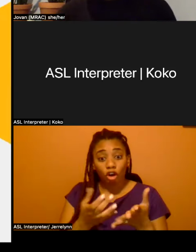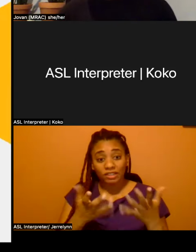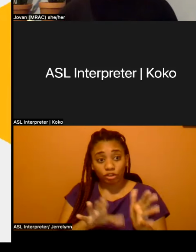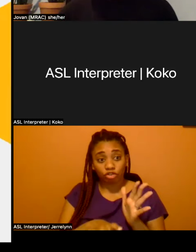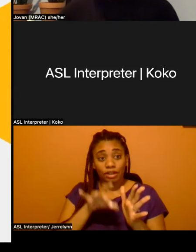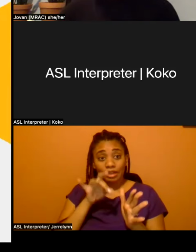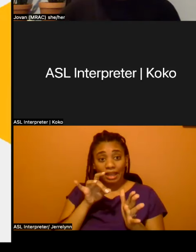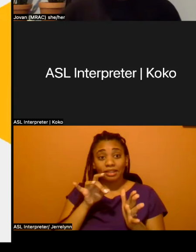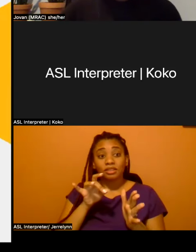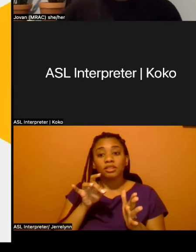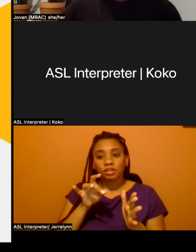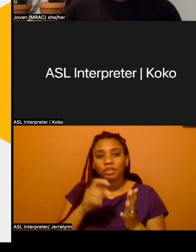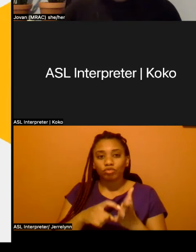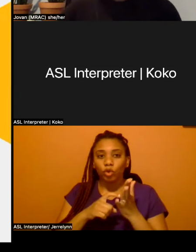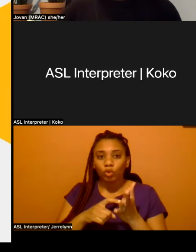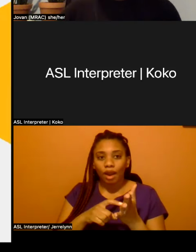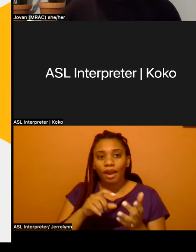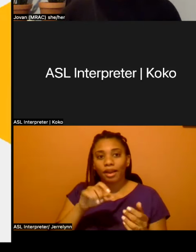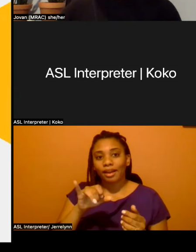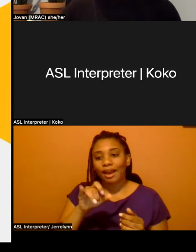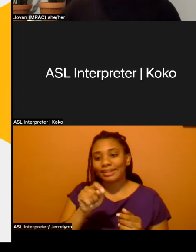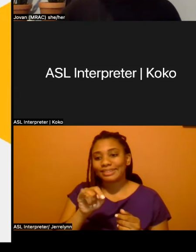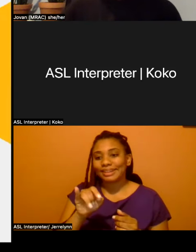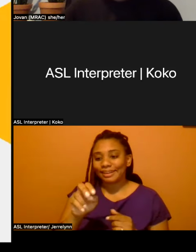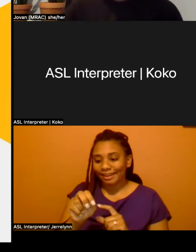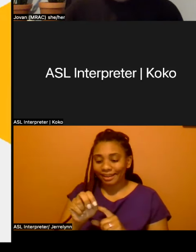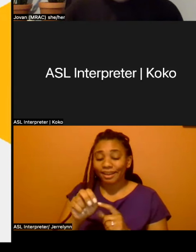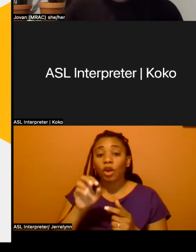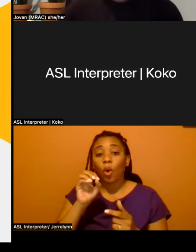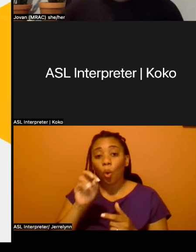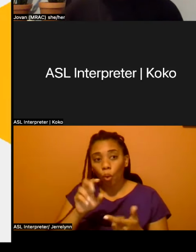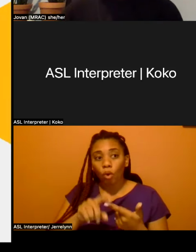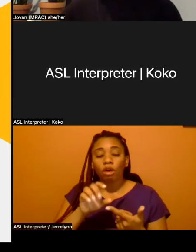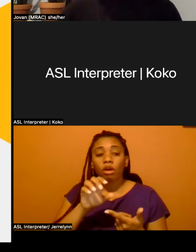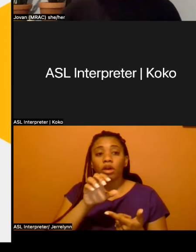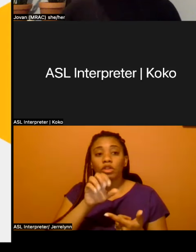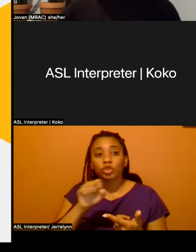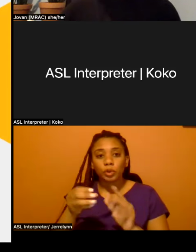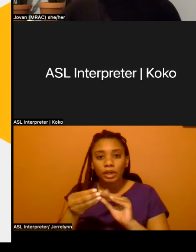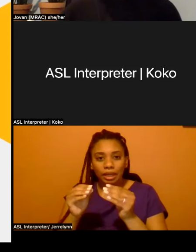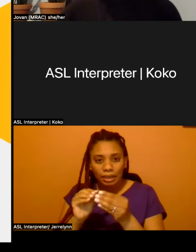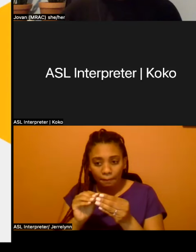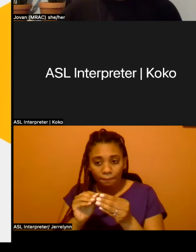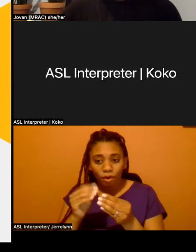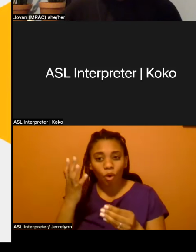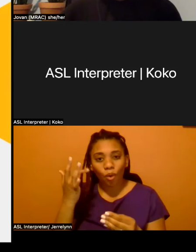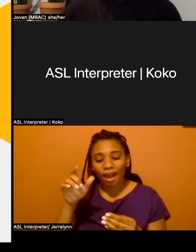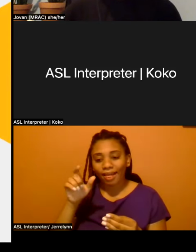tax identification number or a social security number, as this is a financial award,